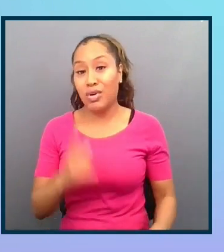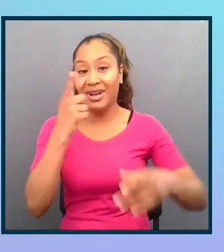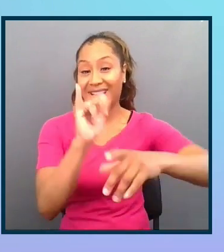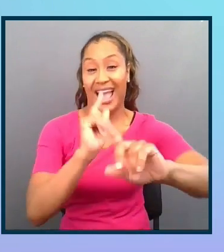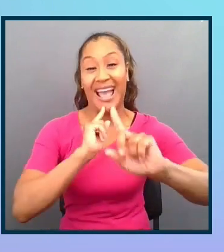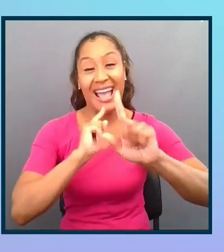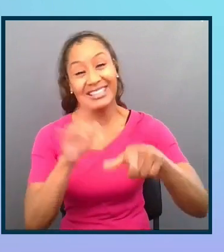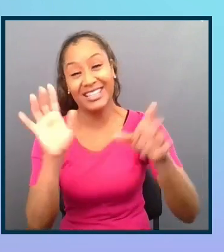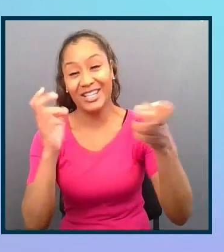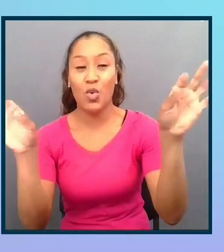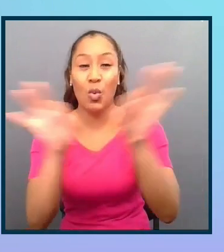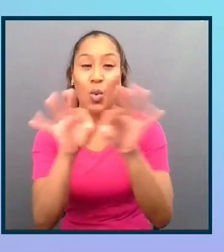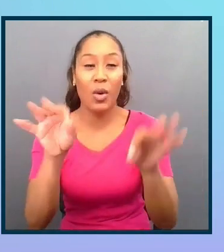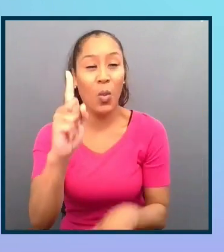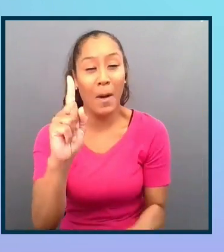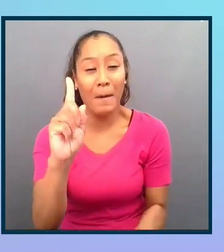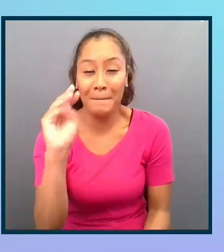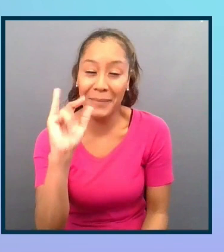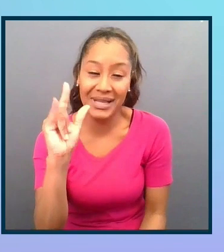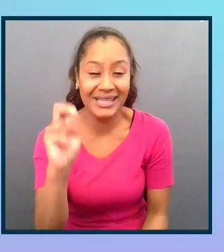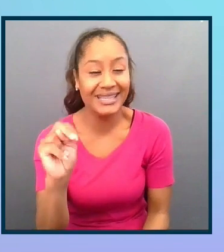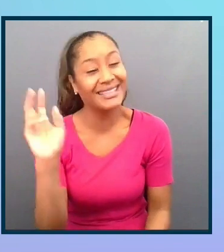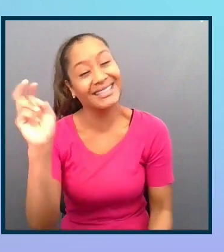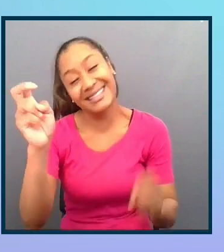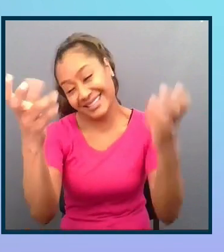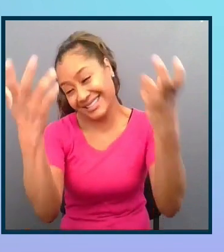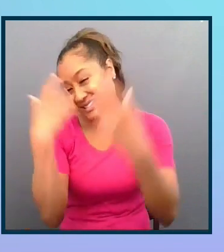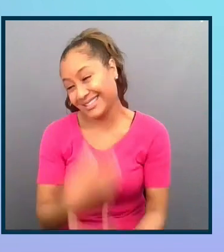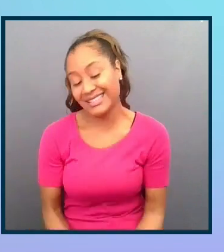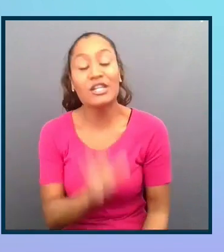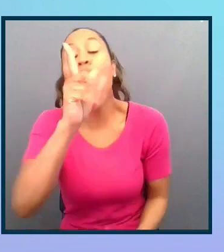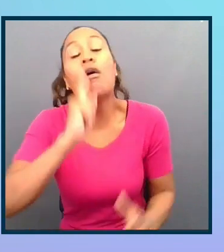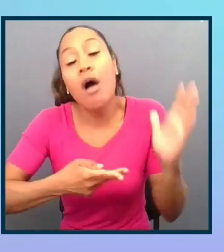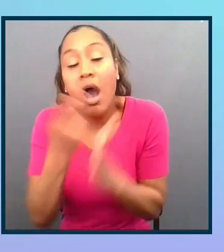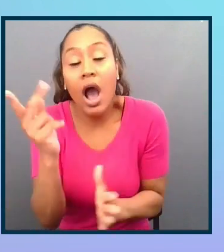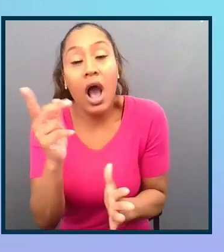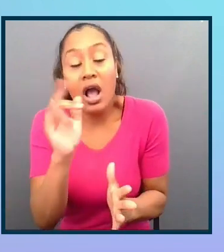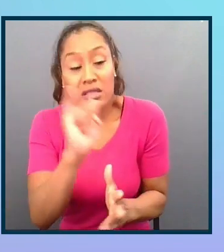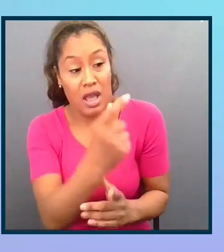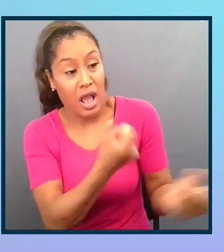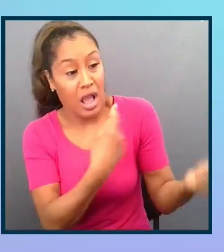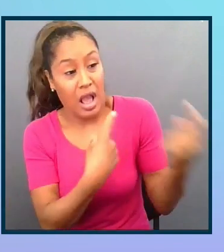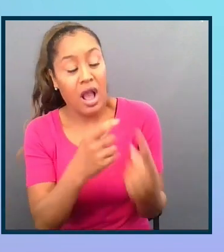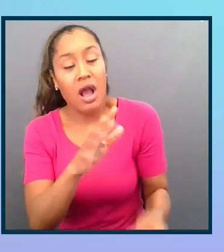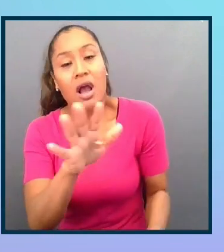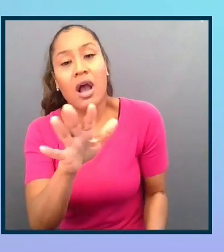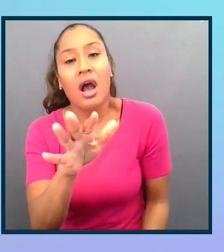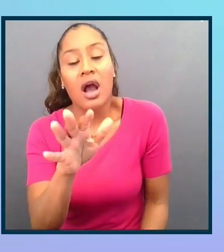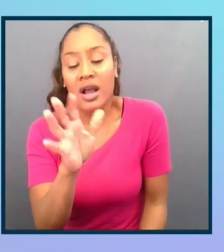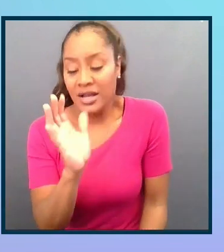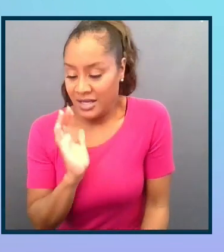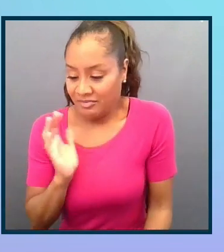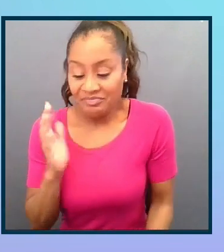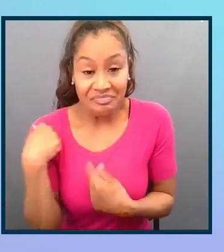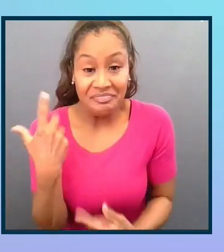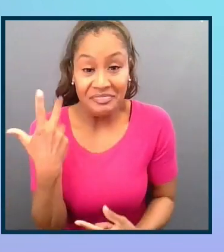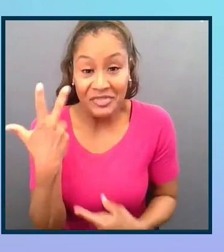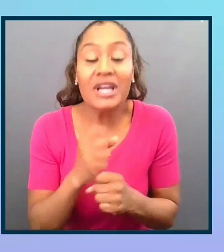I honestly, I mean, first and foremost, these have been some odd years and so burnout is expected,